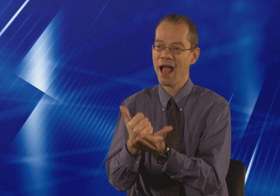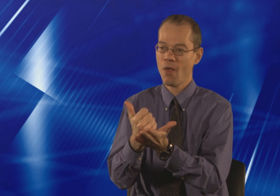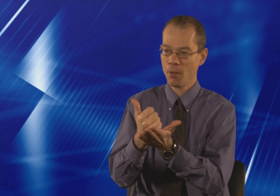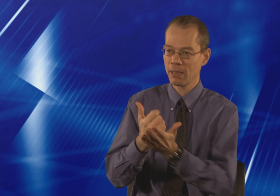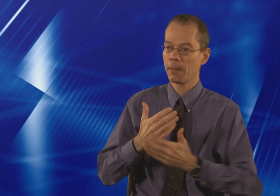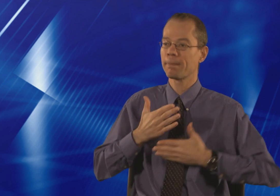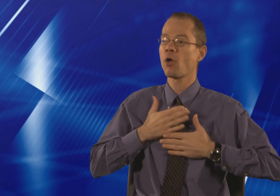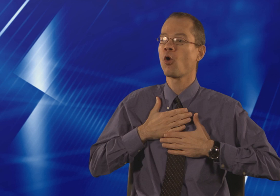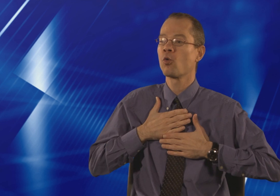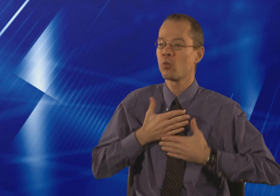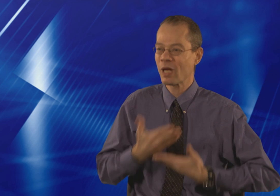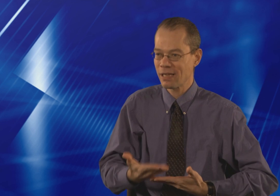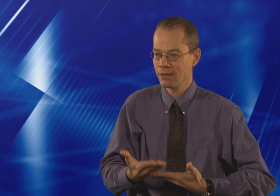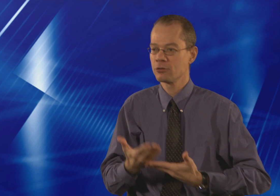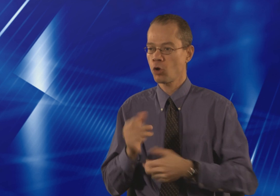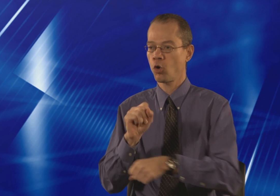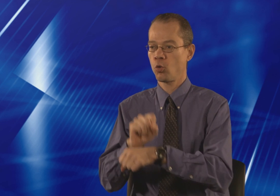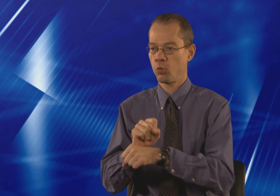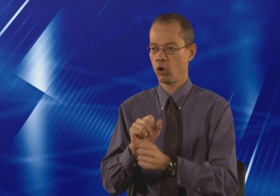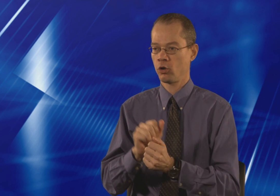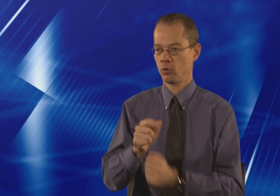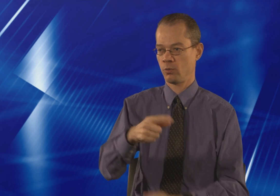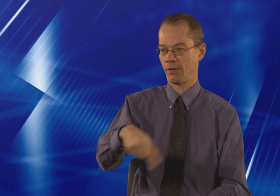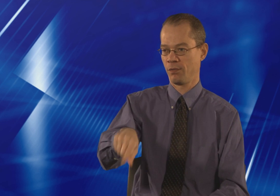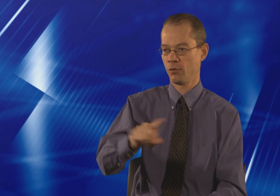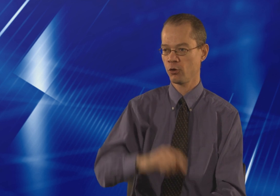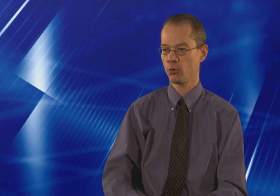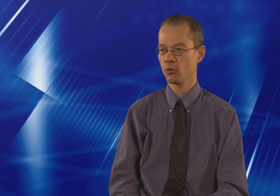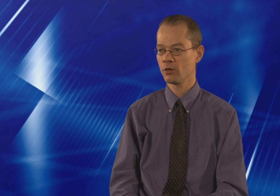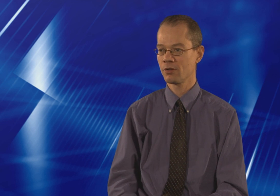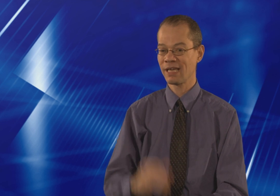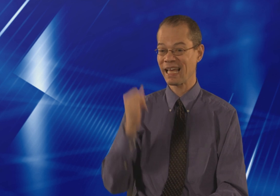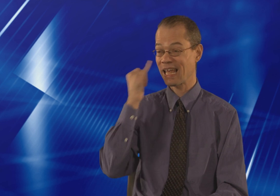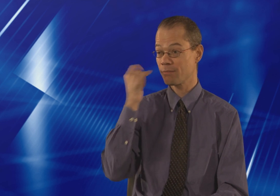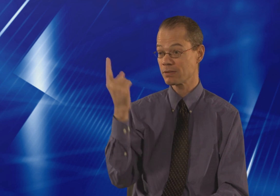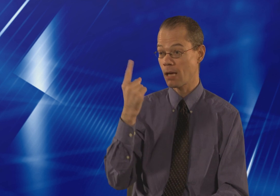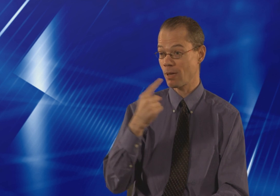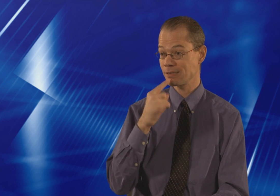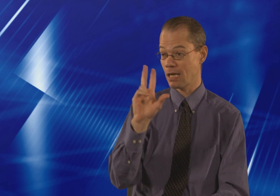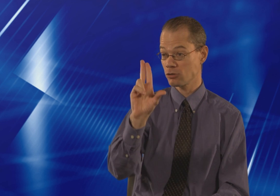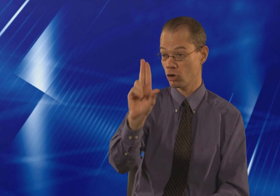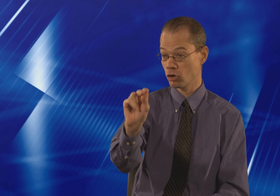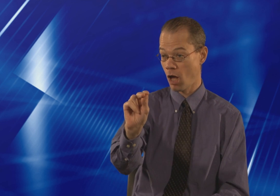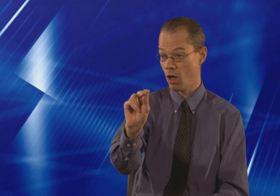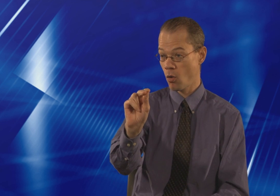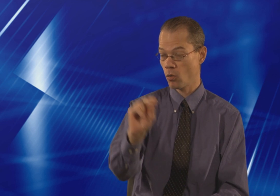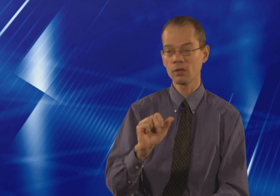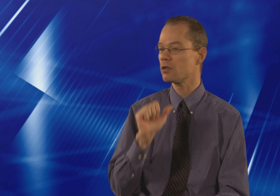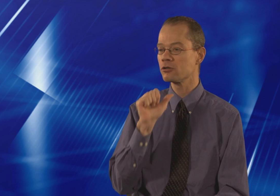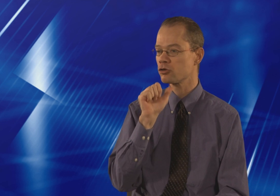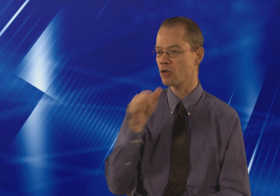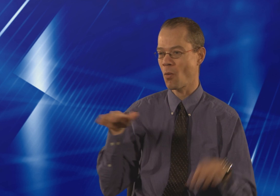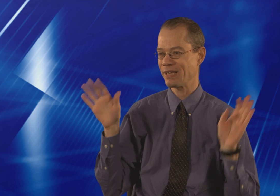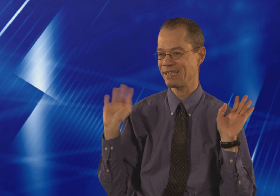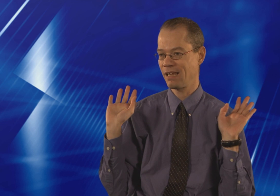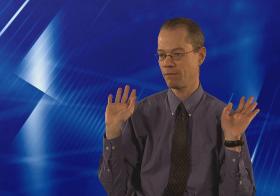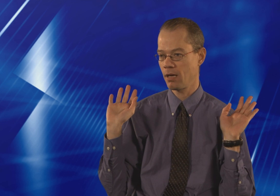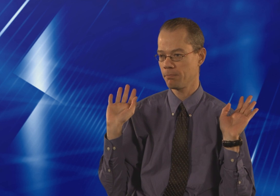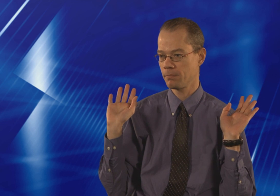They will be able to help you and be willing to work with you. If someone says no, don't just give up.